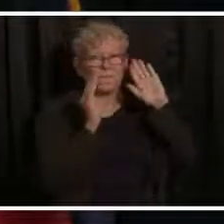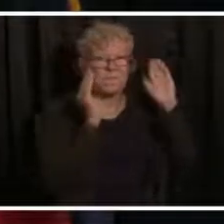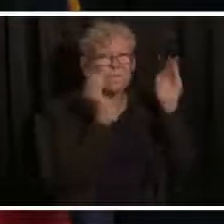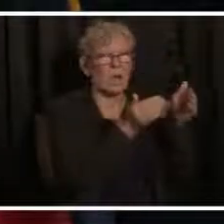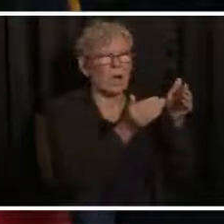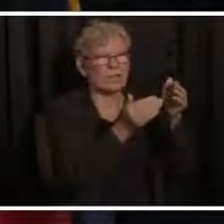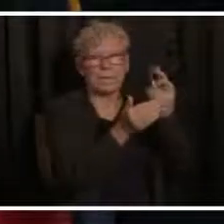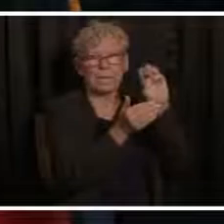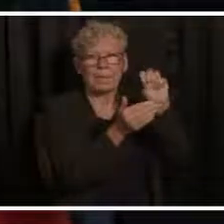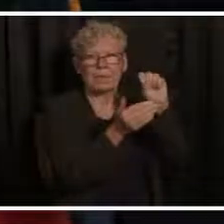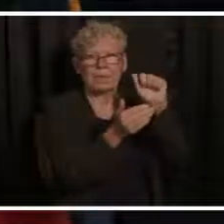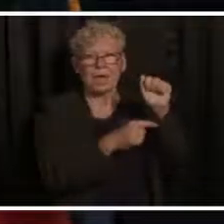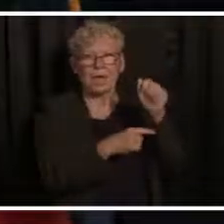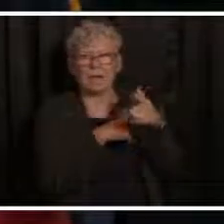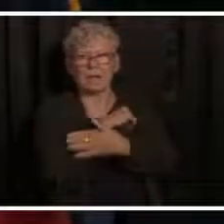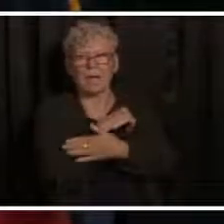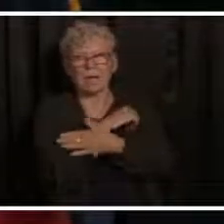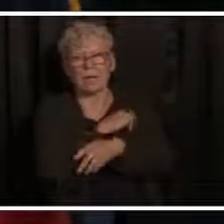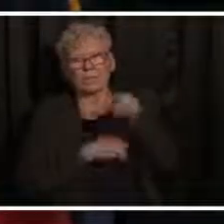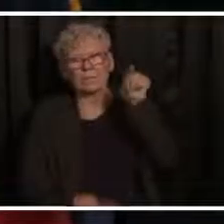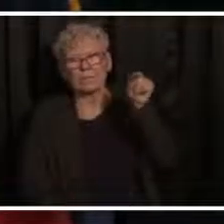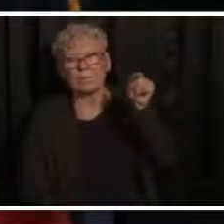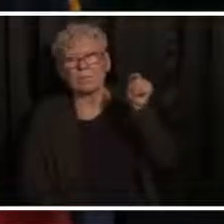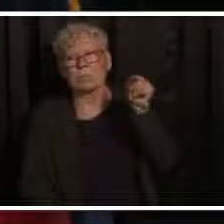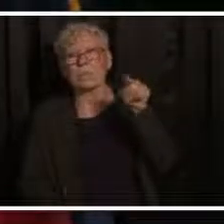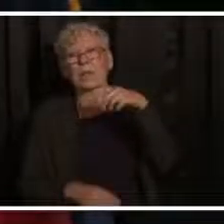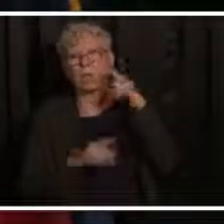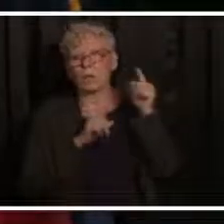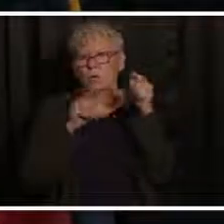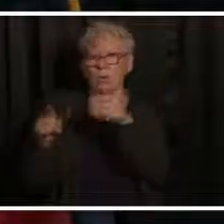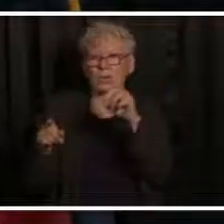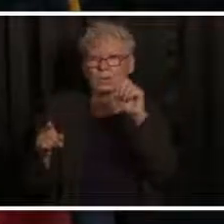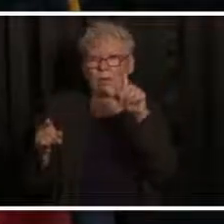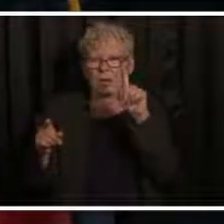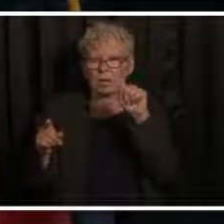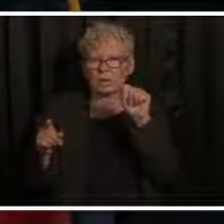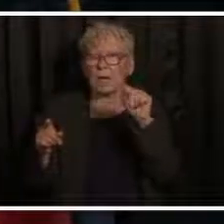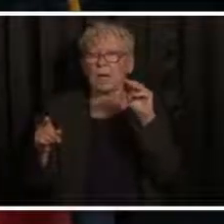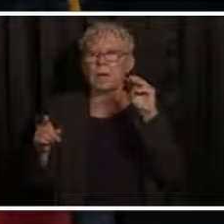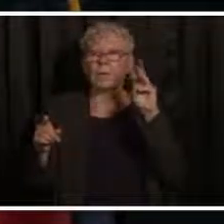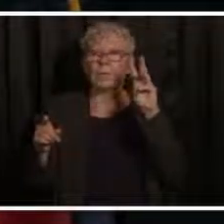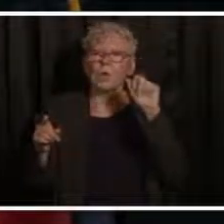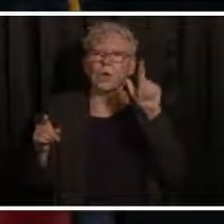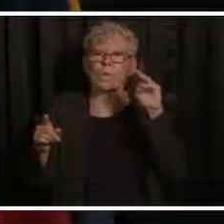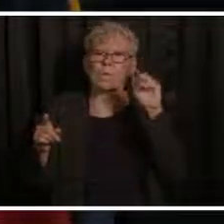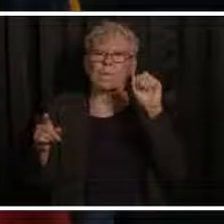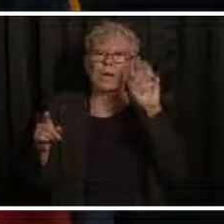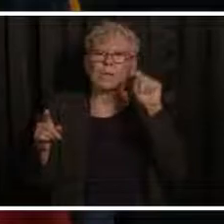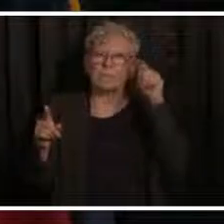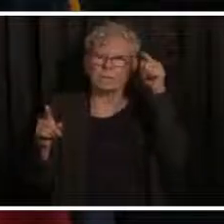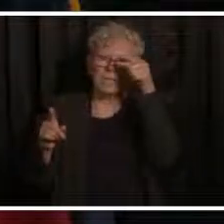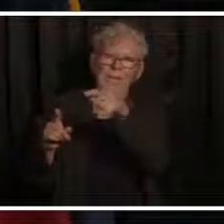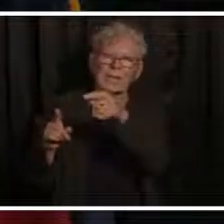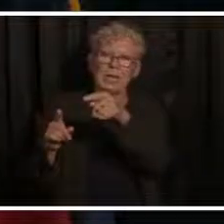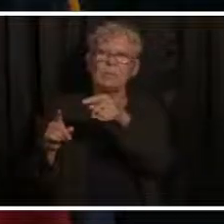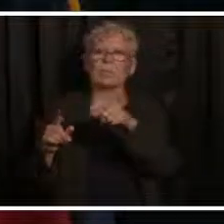indicated in Delta at the Walmart Supercenter and uh will be at sites in uh Mesa County uh announcing them very soon